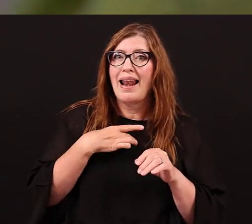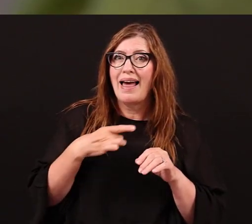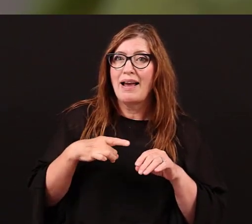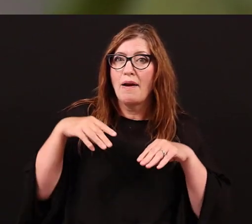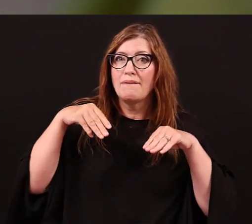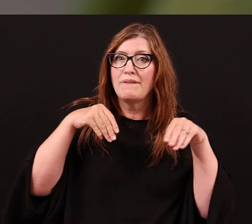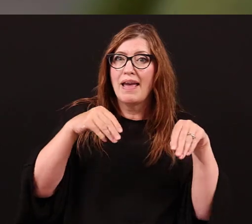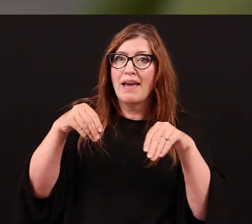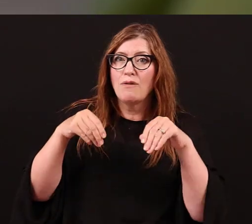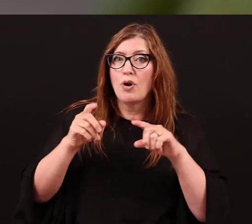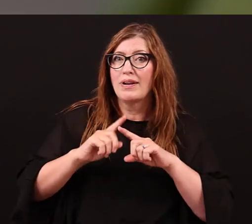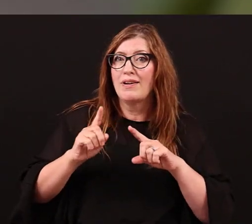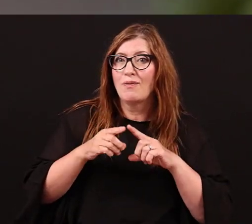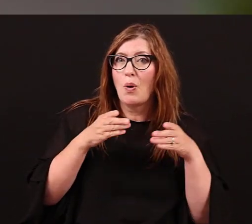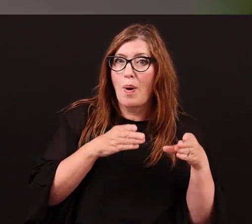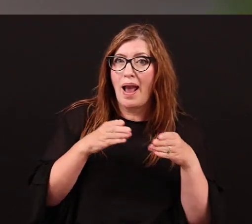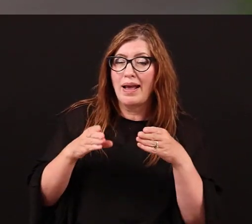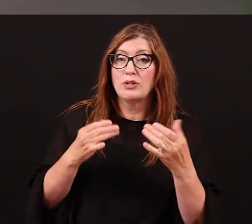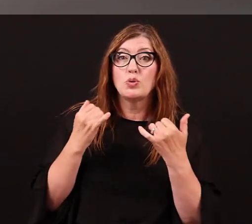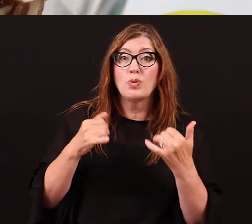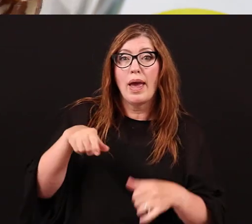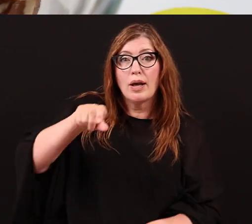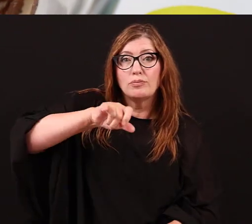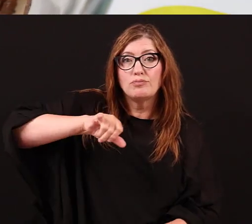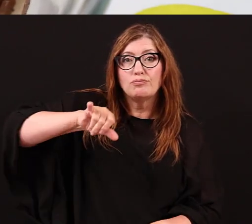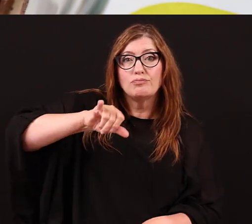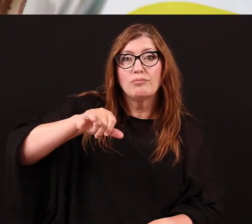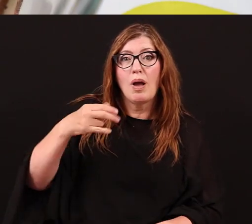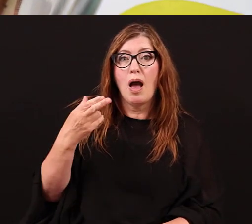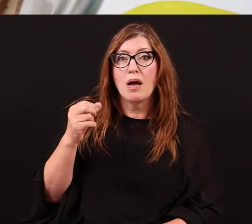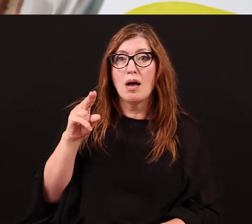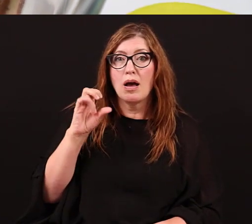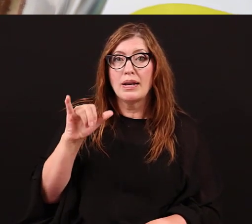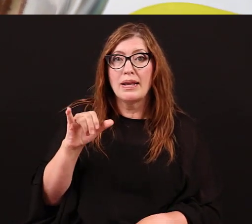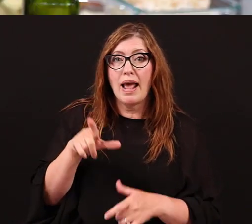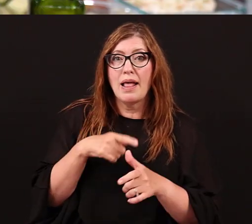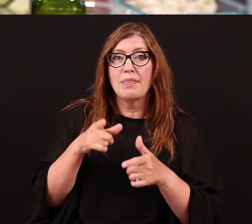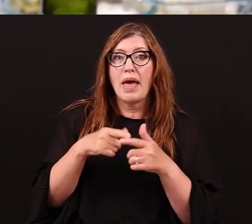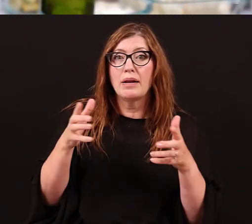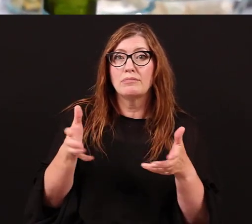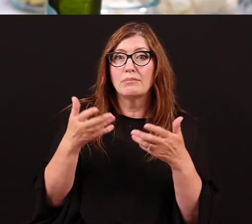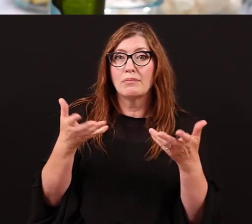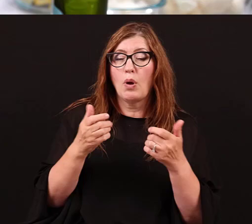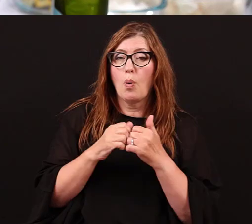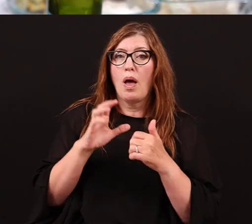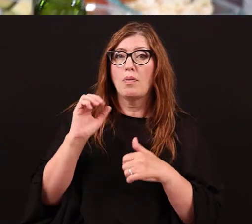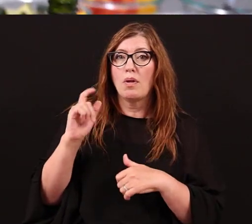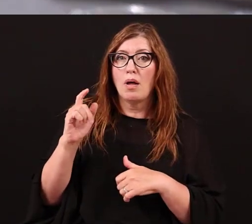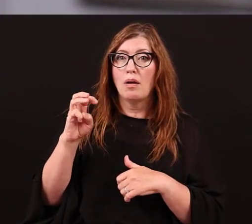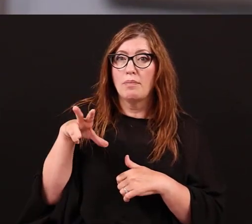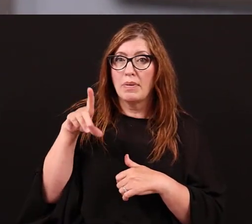So today, I'm gonna drizzle them with honey and toss them with sliced almonds. So step one in our recipe is I'm going